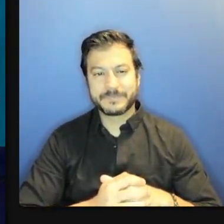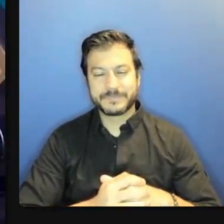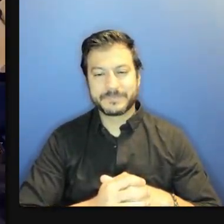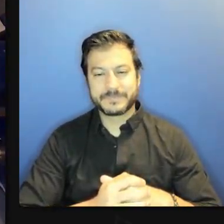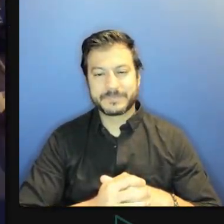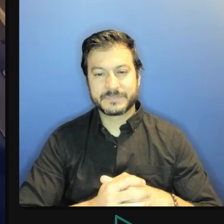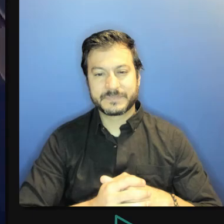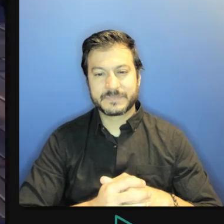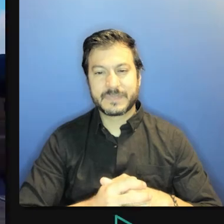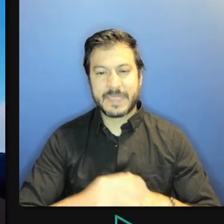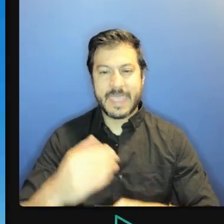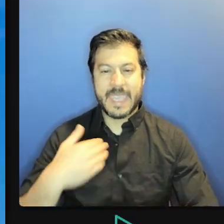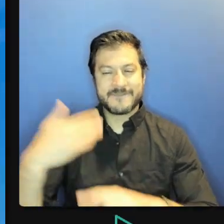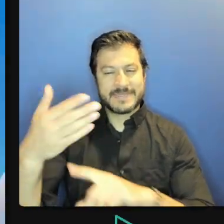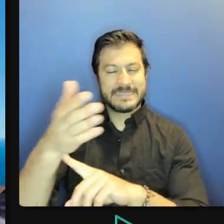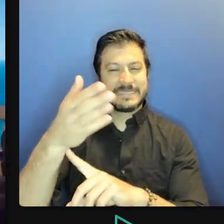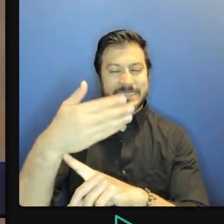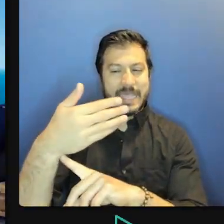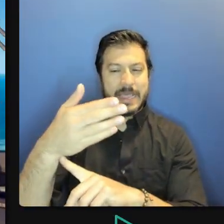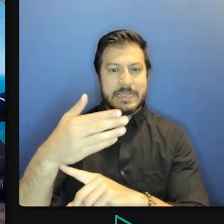I have the sails strategically positioned.